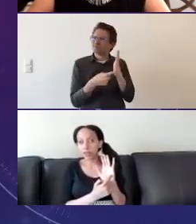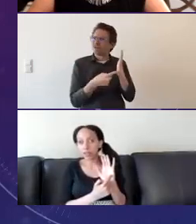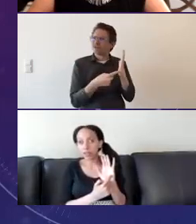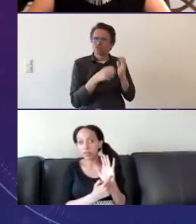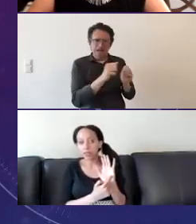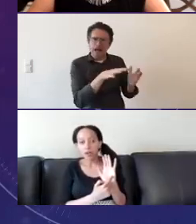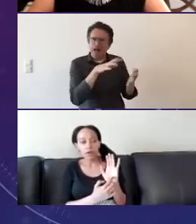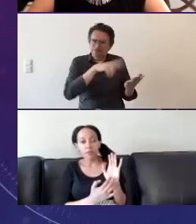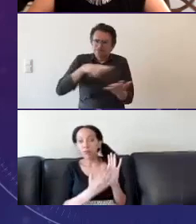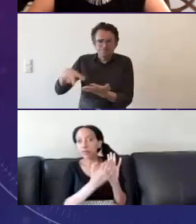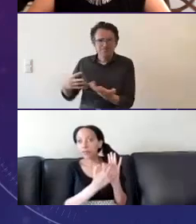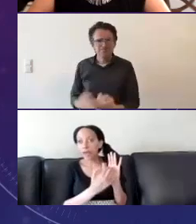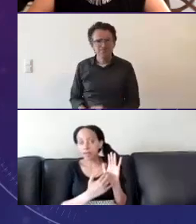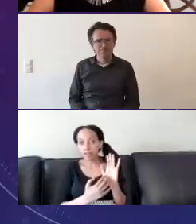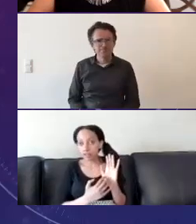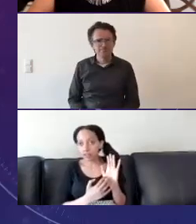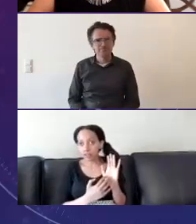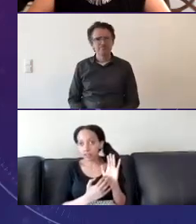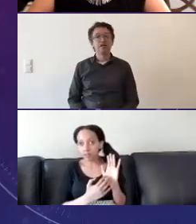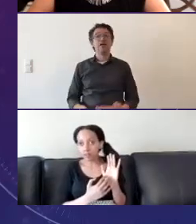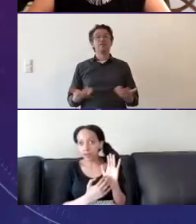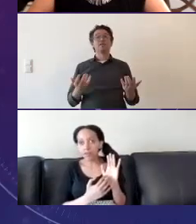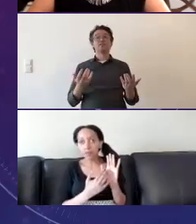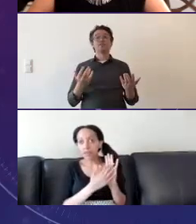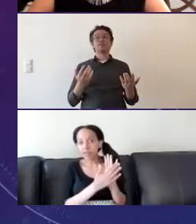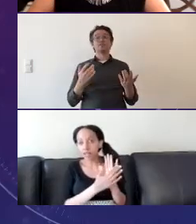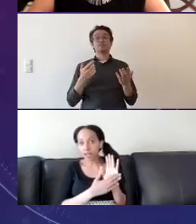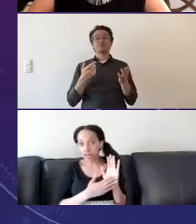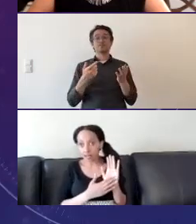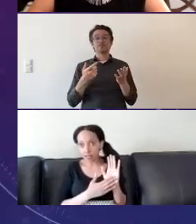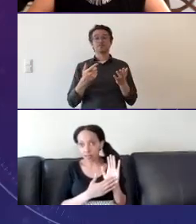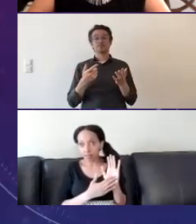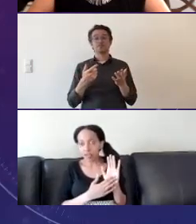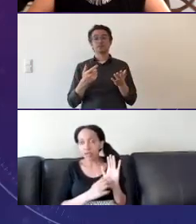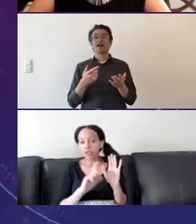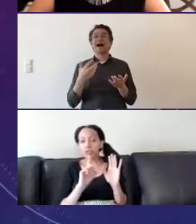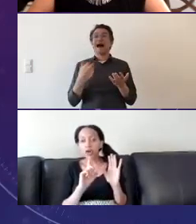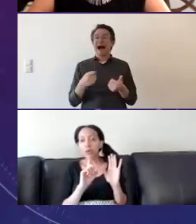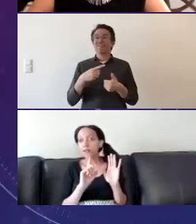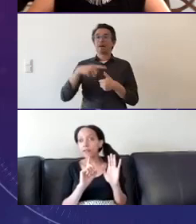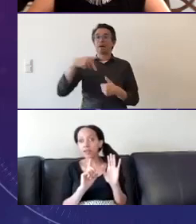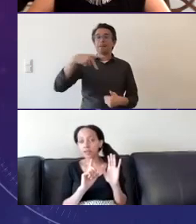where people who write messages on on one's hand you'll draw with a finger on